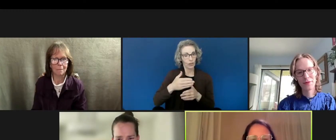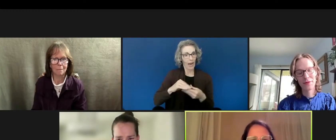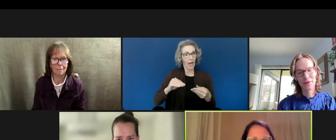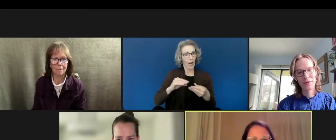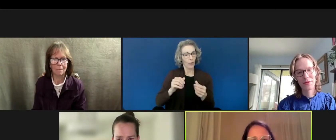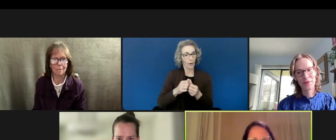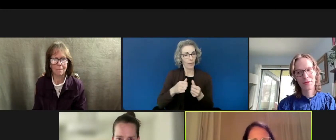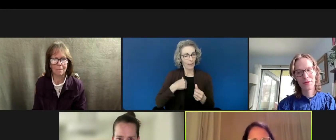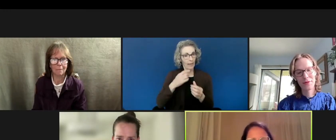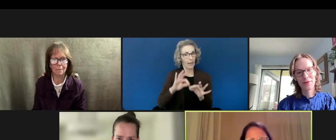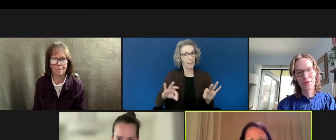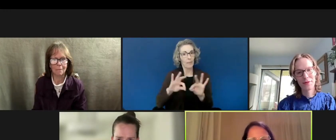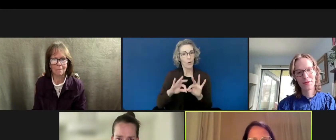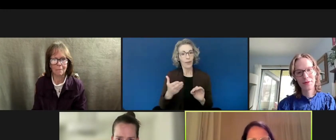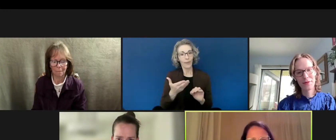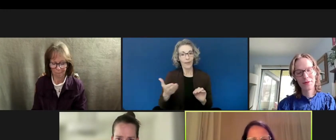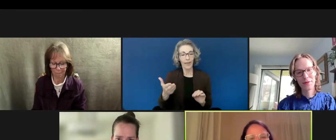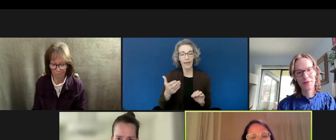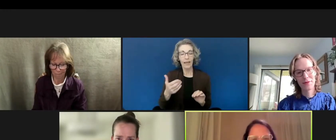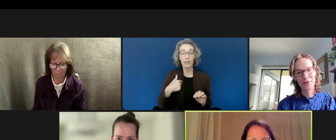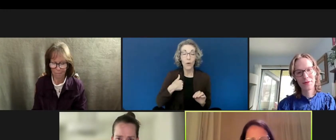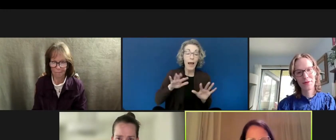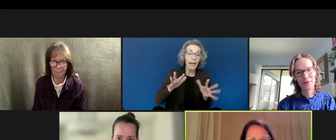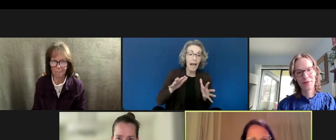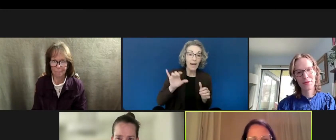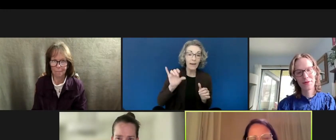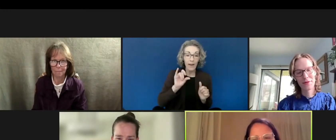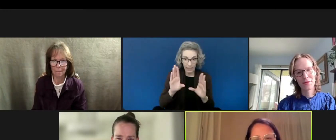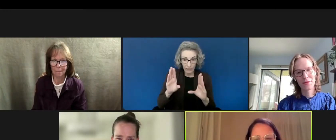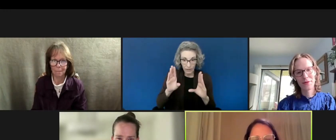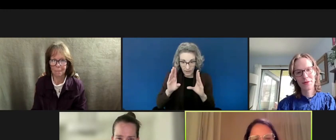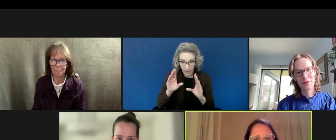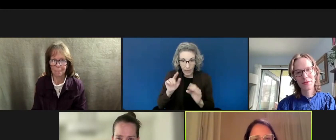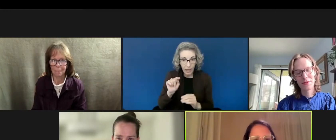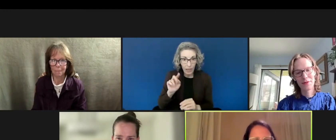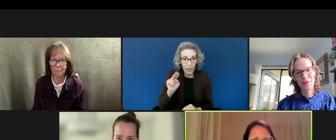So I kind of tuned into this position of something more